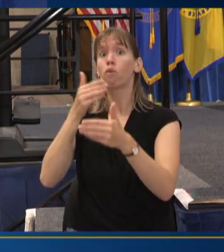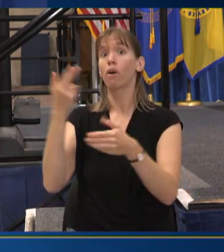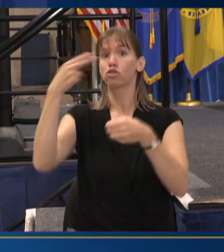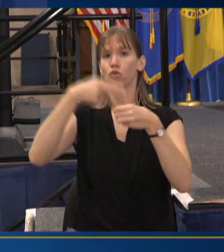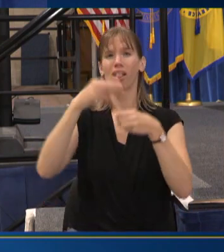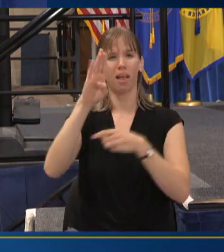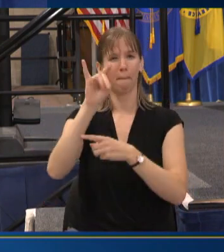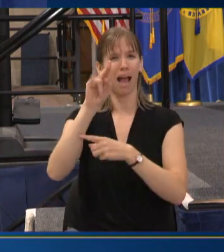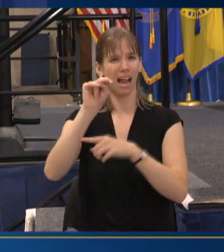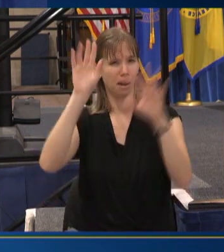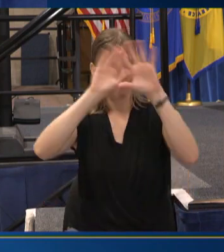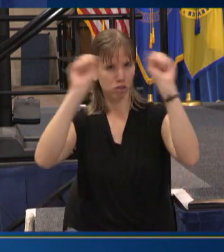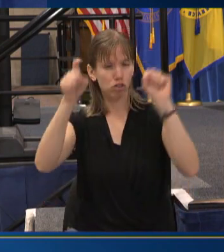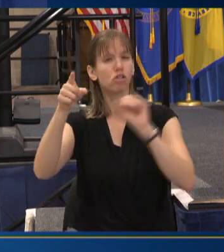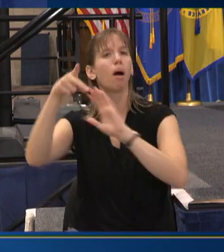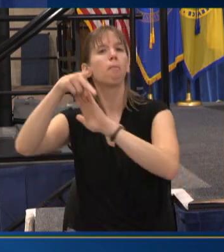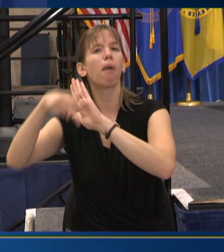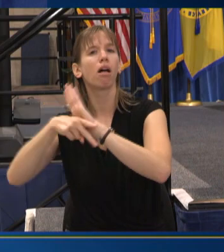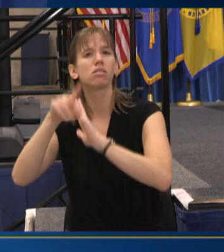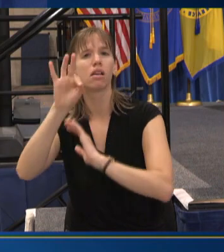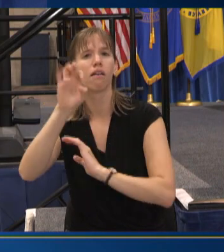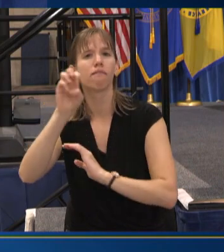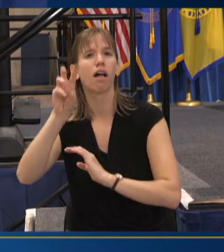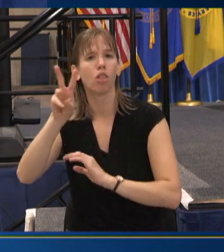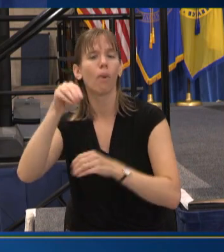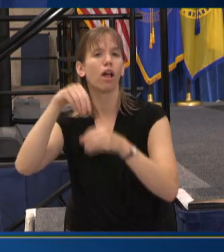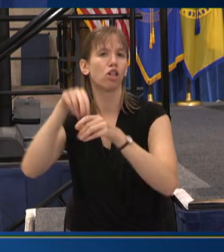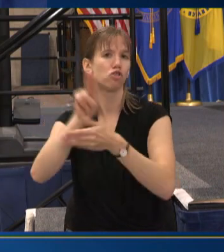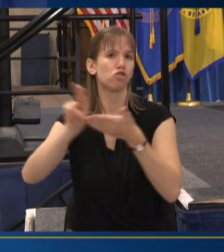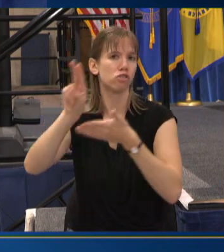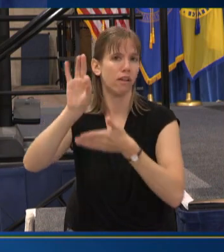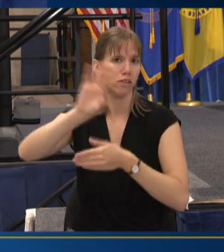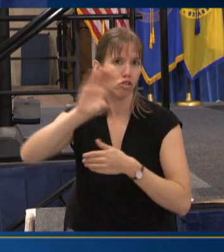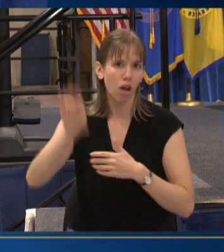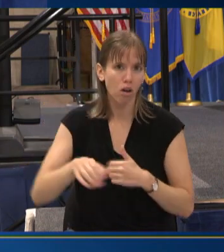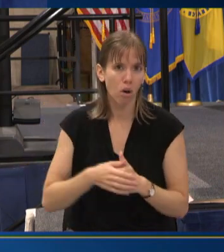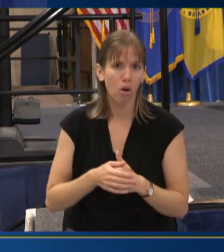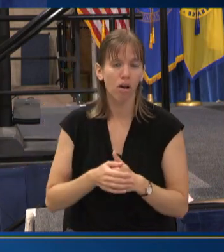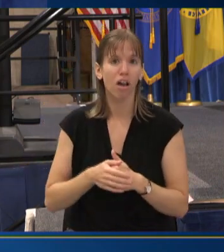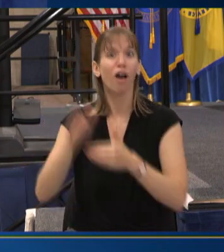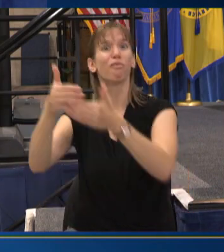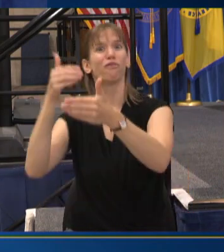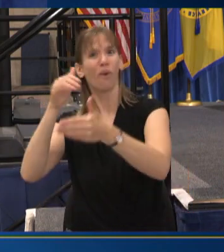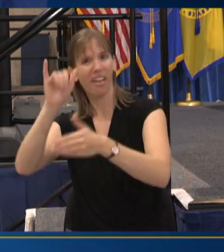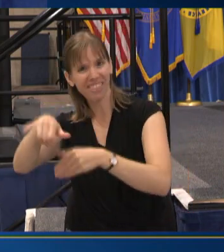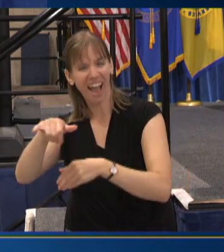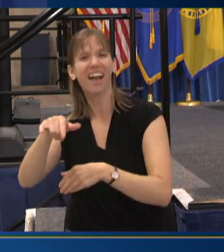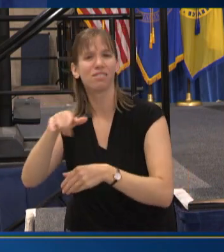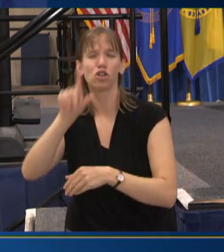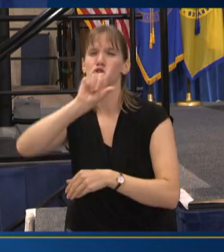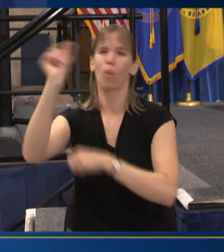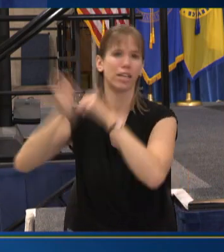she was a Policy fellow at Chapin Hall at the University of Chicago. And prior to that, Miranda had a 20 year career at HHS.